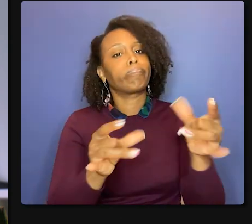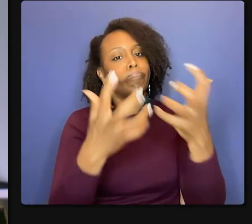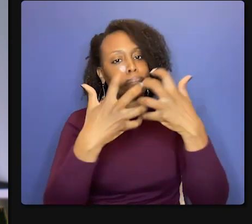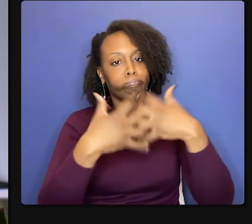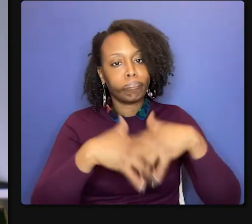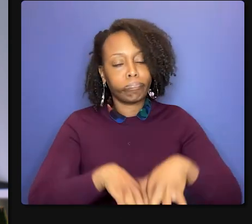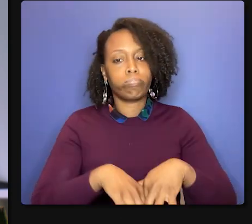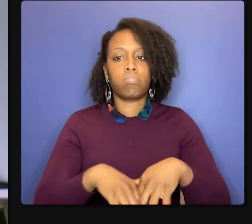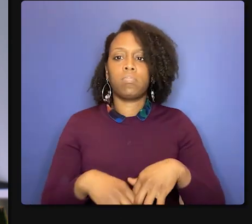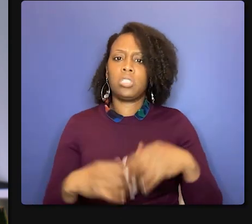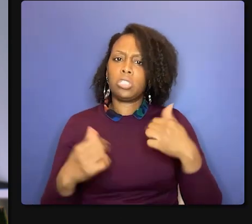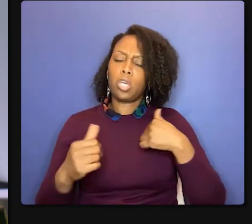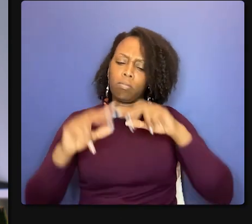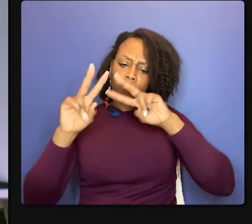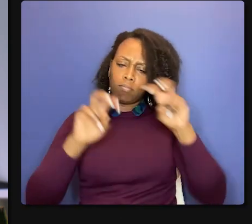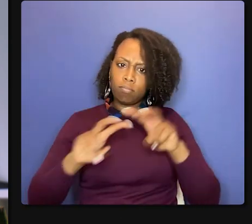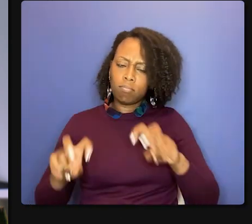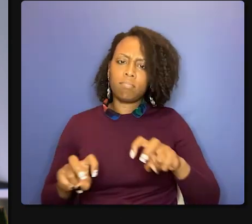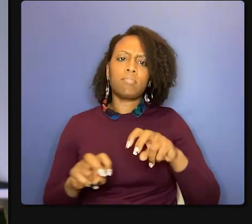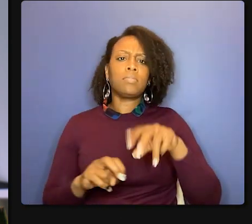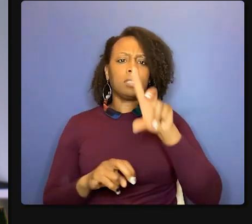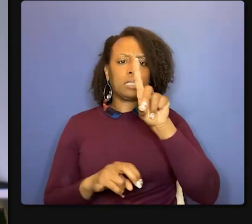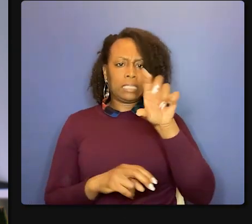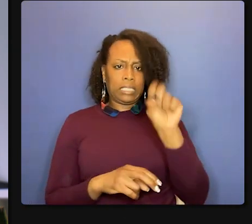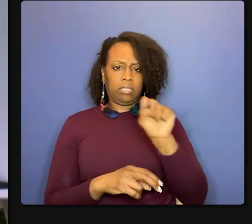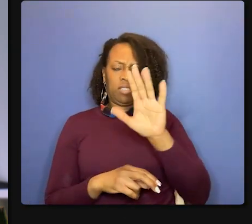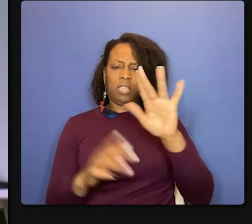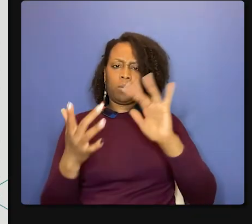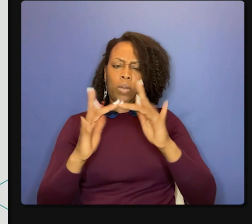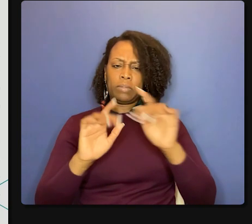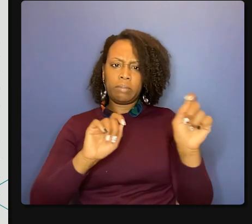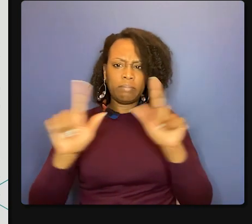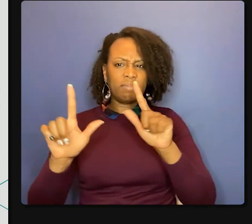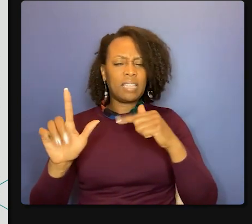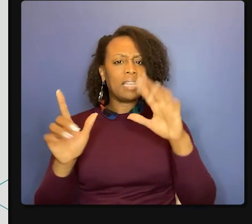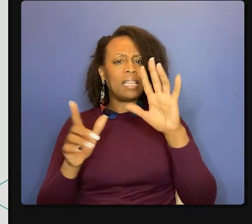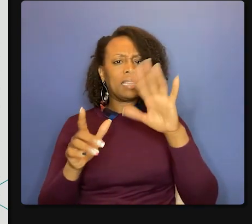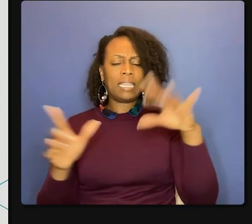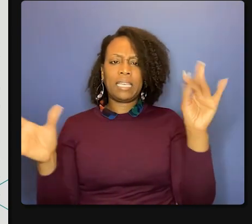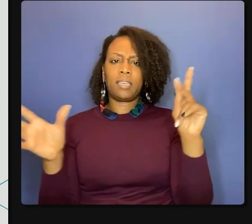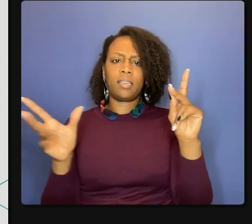that integration into your title will go super smooth. [Cooper] So check out the DirectStorage landing page,